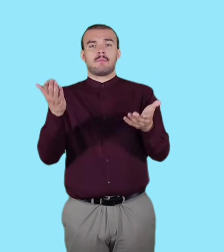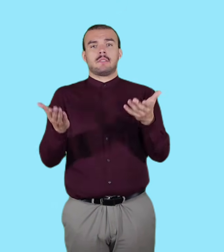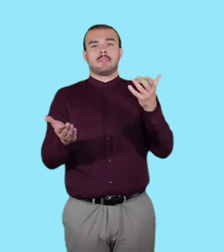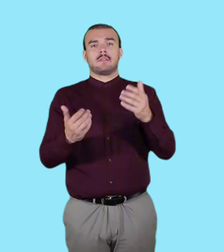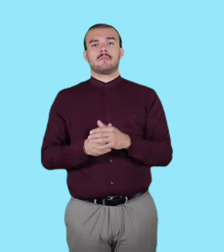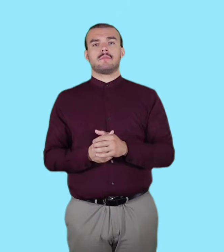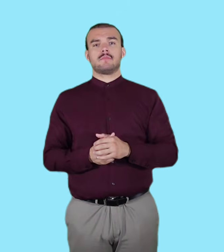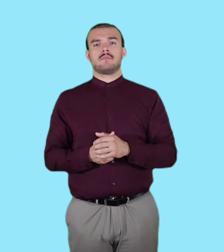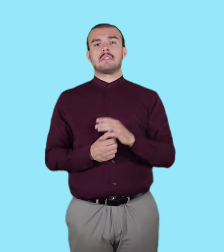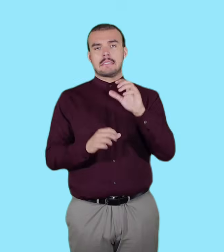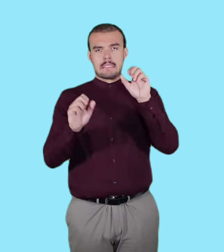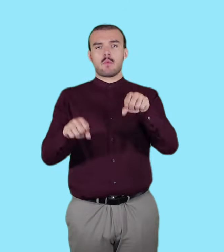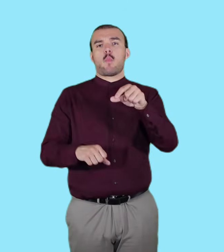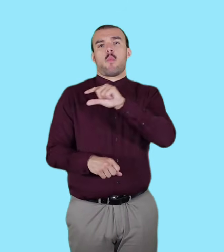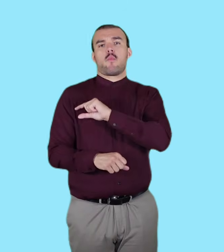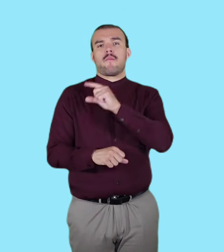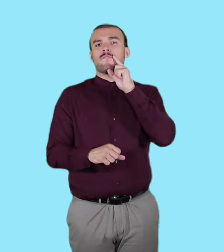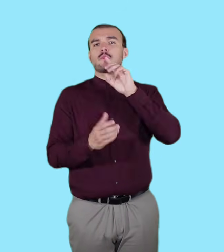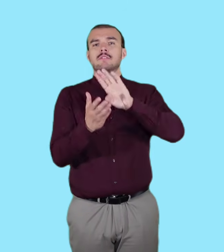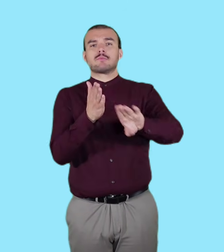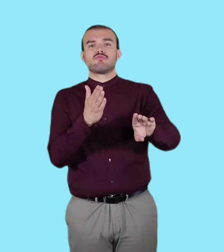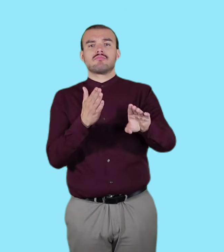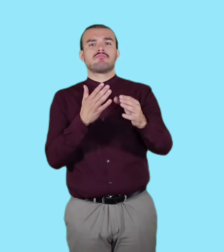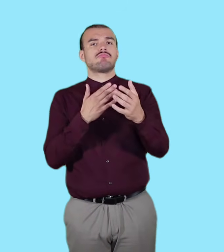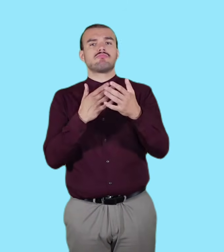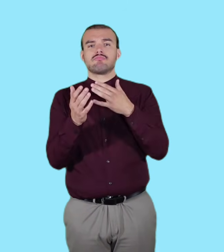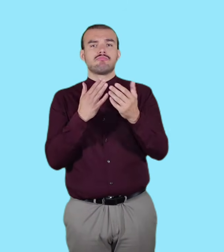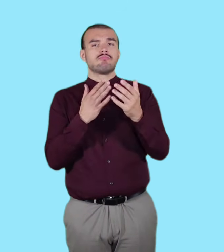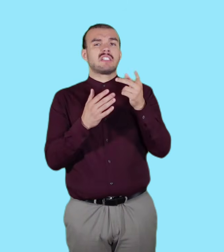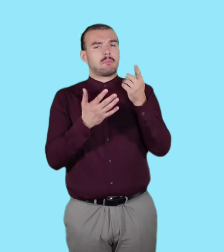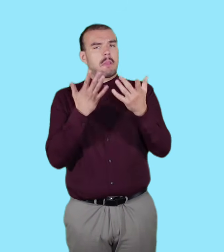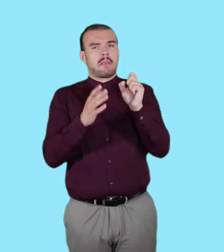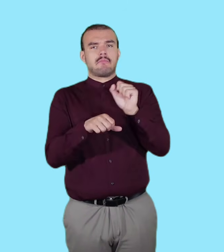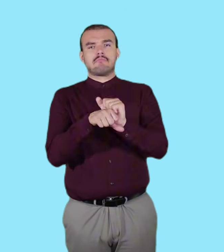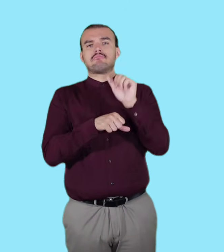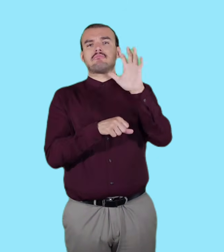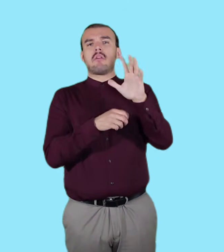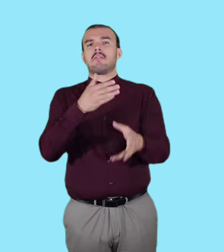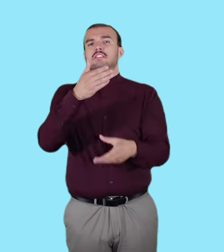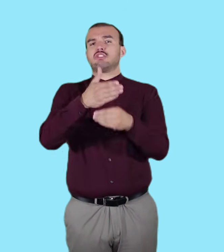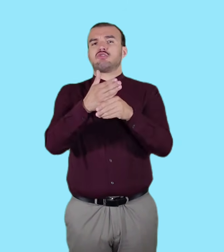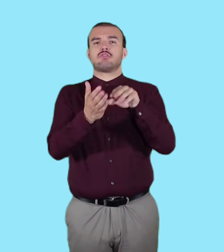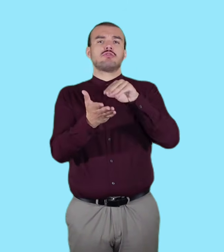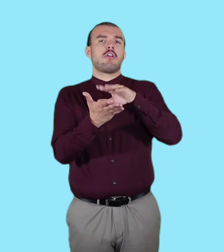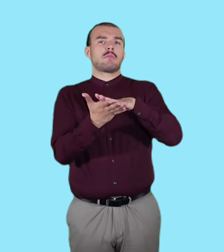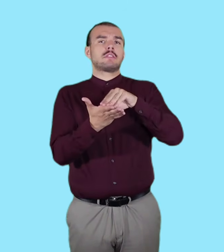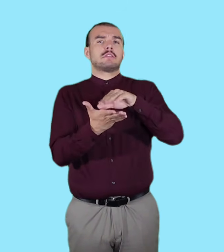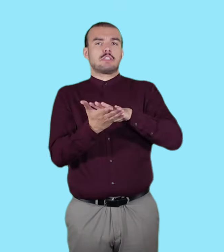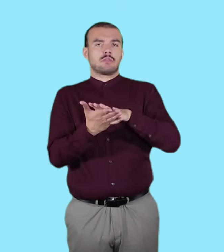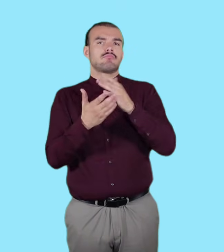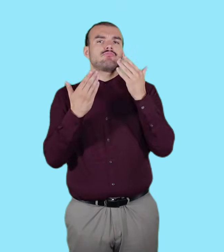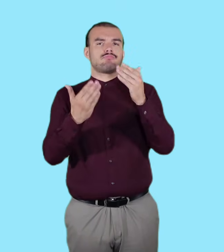You can still qualify for an exemption, but you may need to submit additional documentation to be eligible.